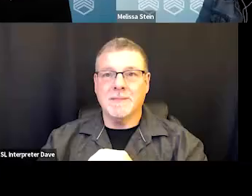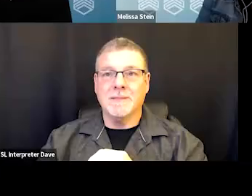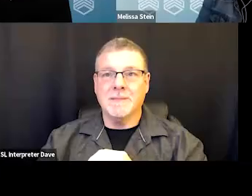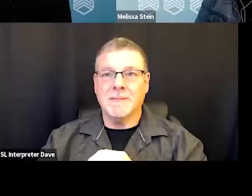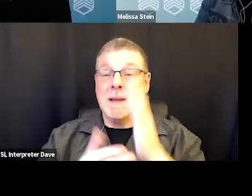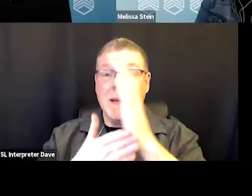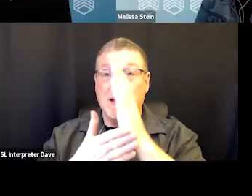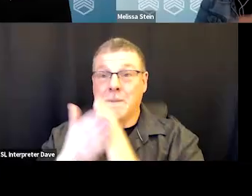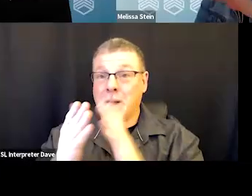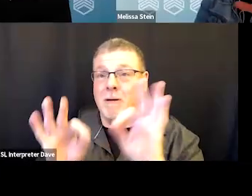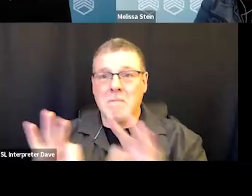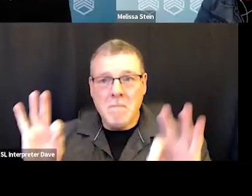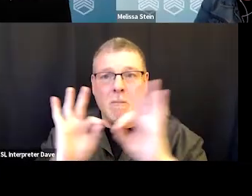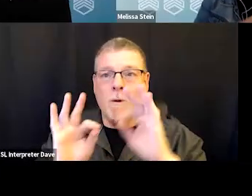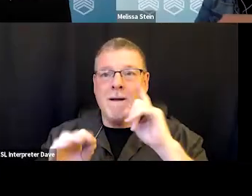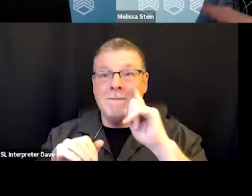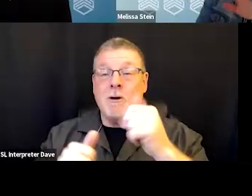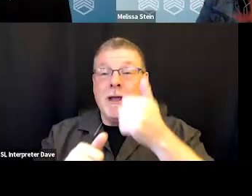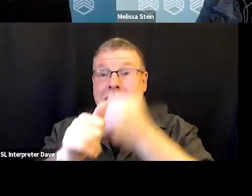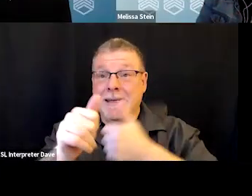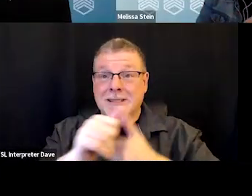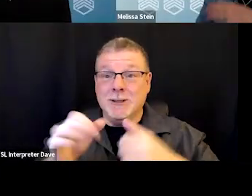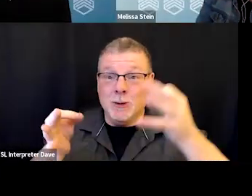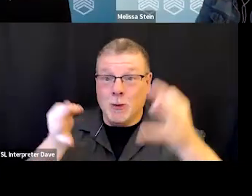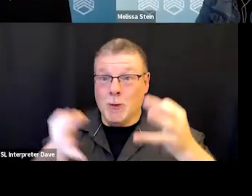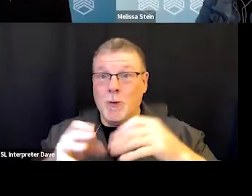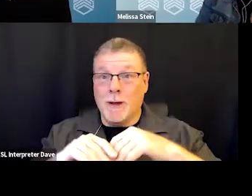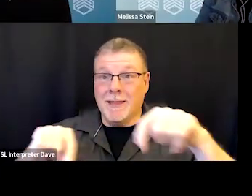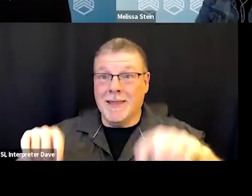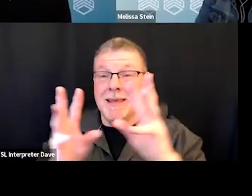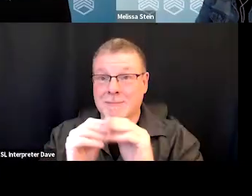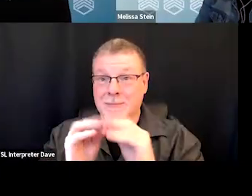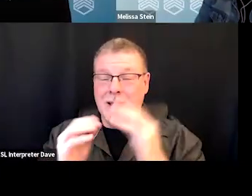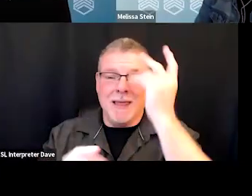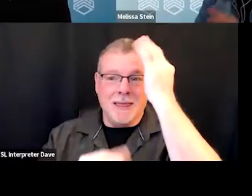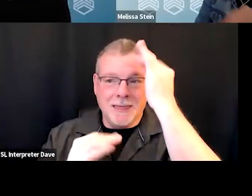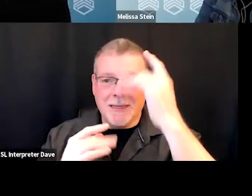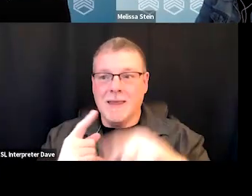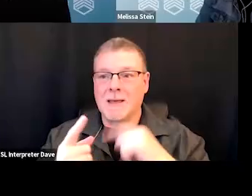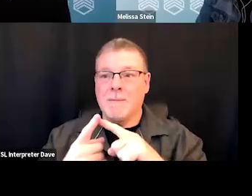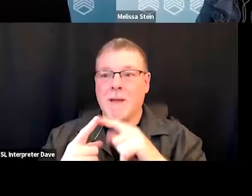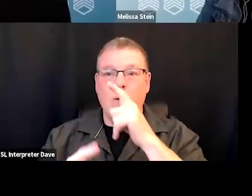of each of the courts represented on this webinar to really think about who in your community